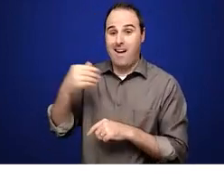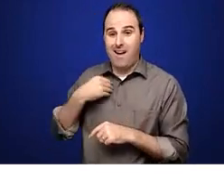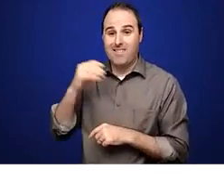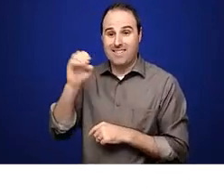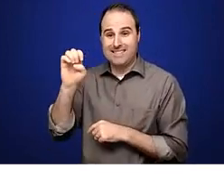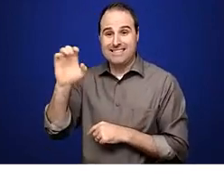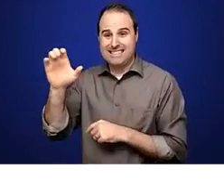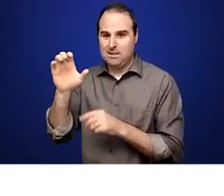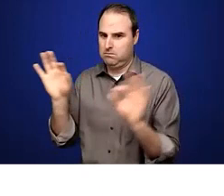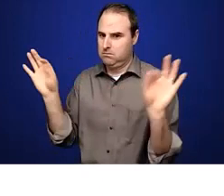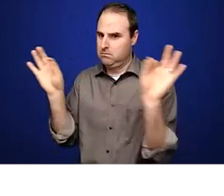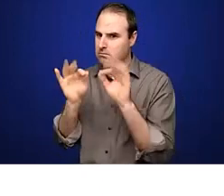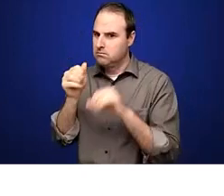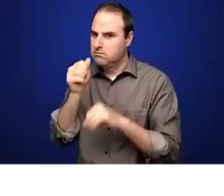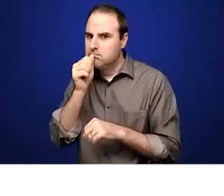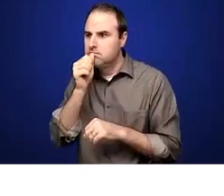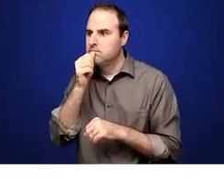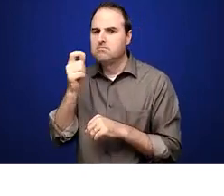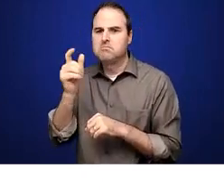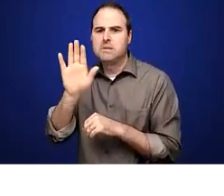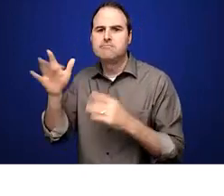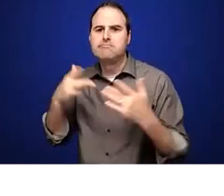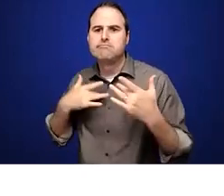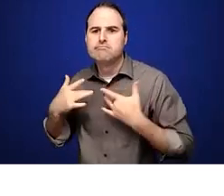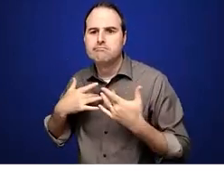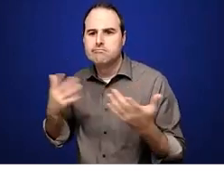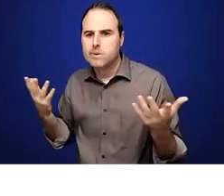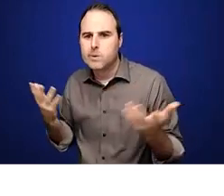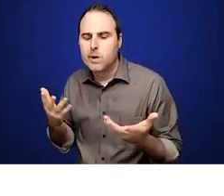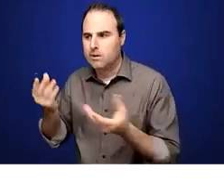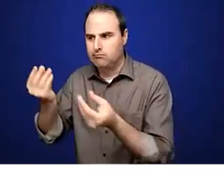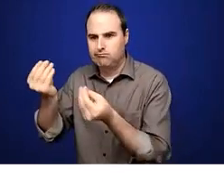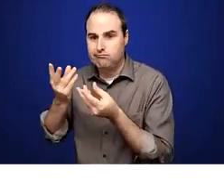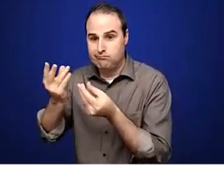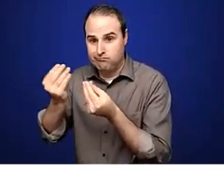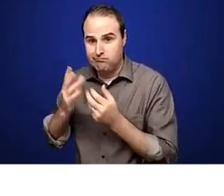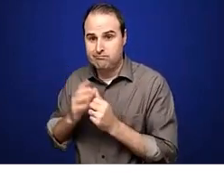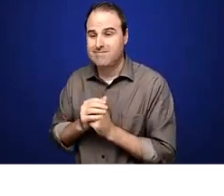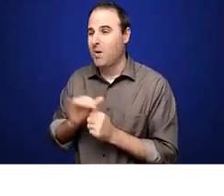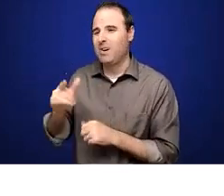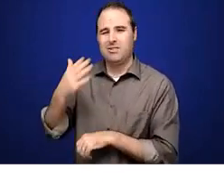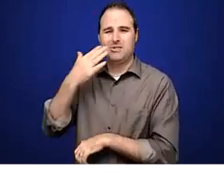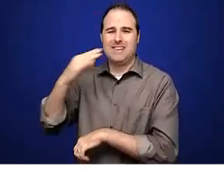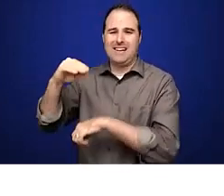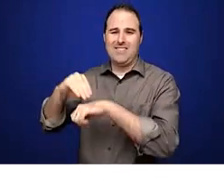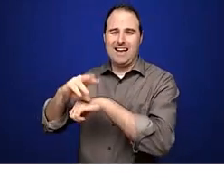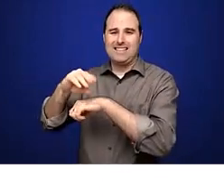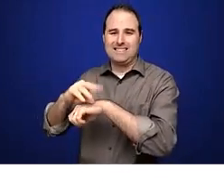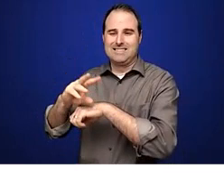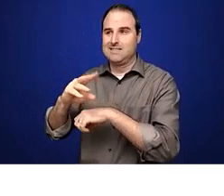of their concerns might be. And they gave us practical advice, such as where to put the tool on the ACED website, which